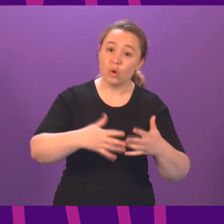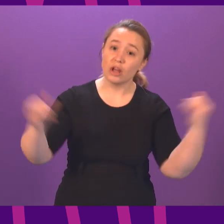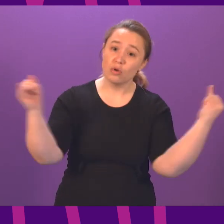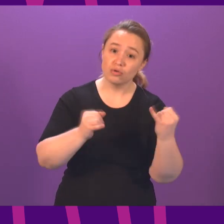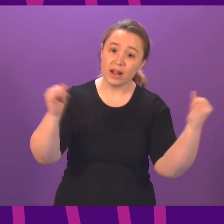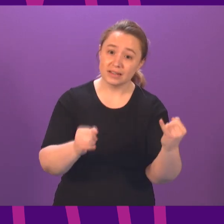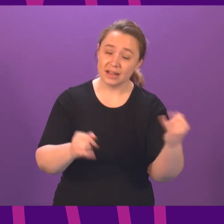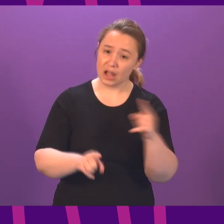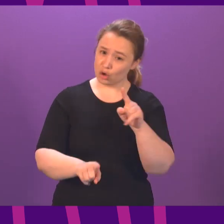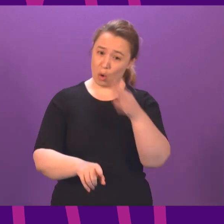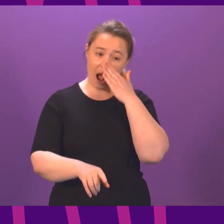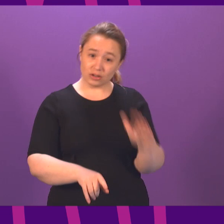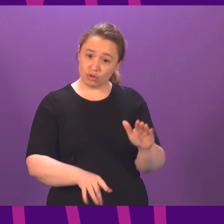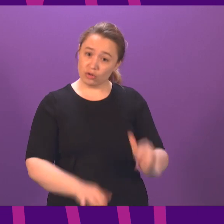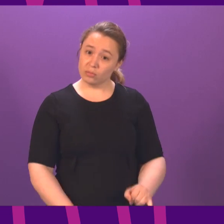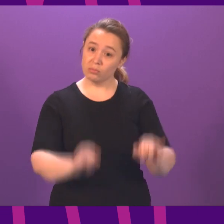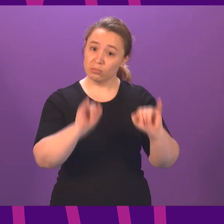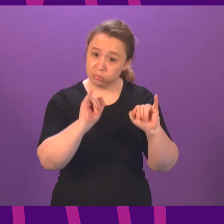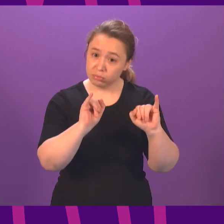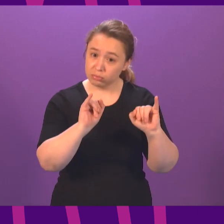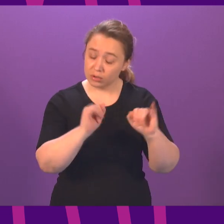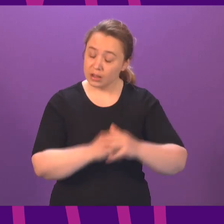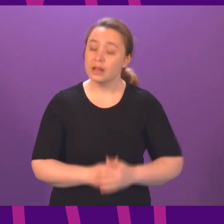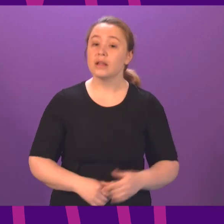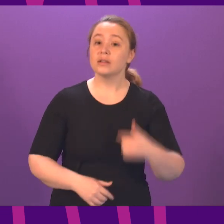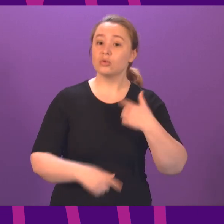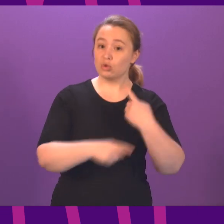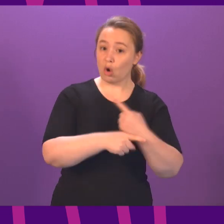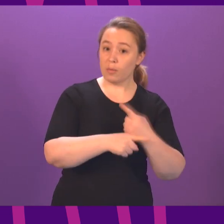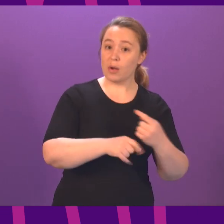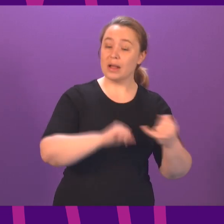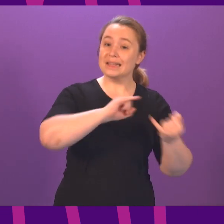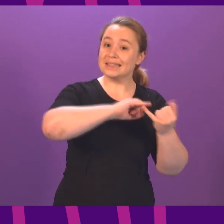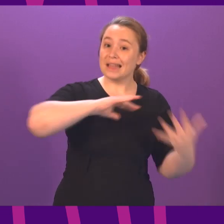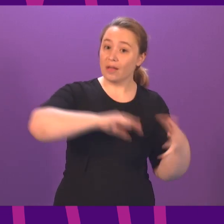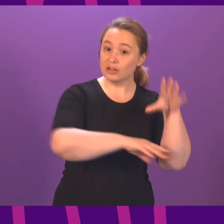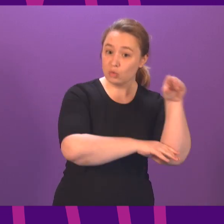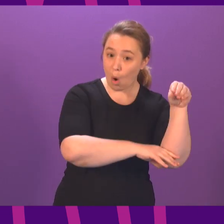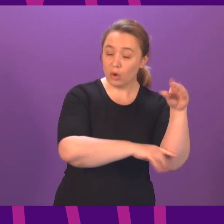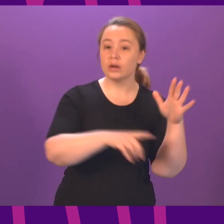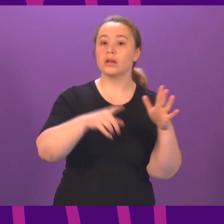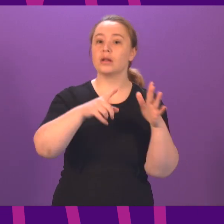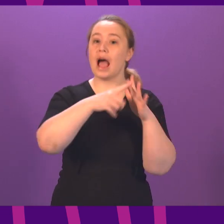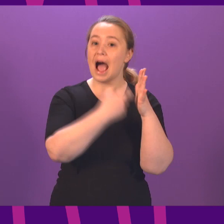I have already alluded to Silver Swan, Cygnus and Iris. All those lessons were properly